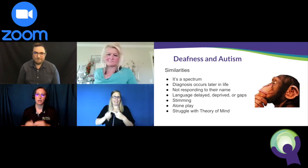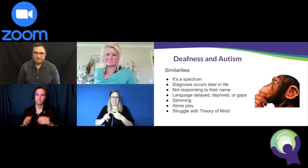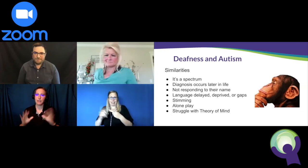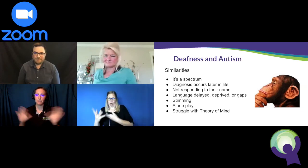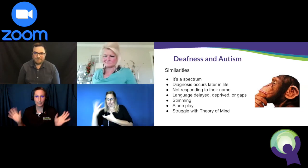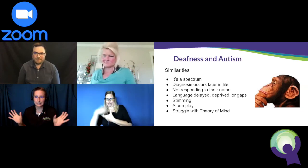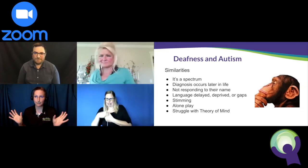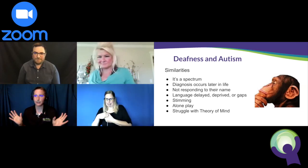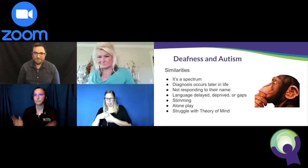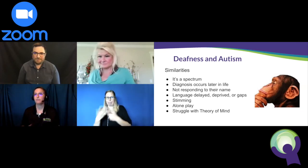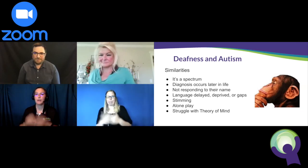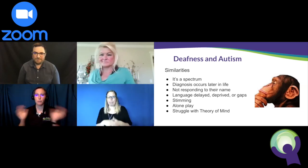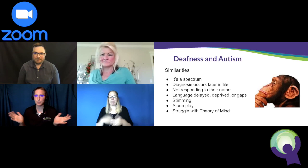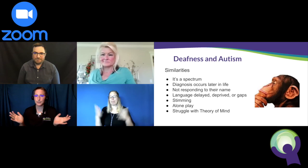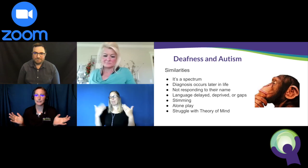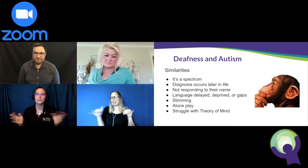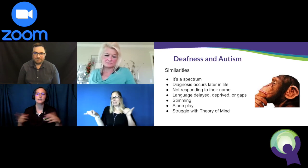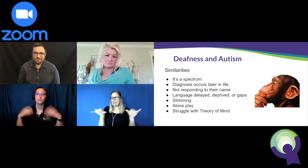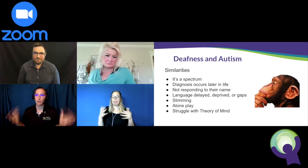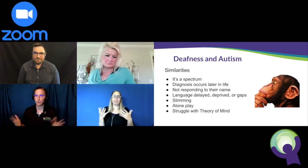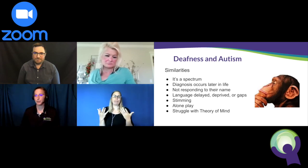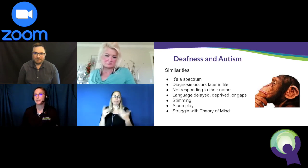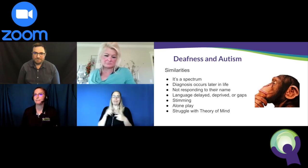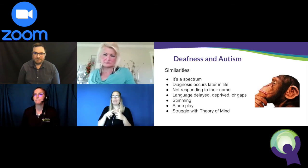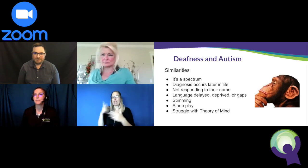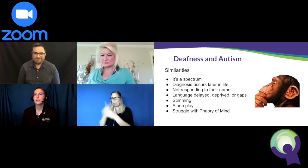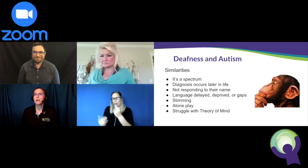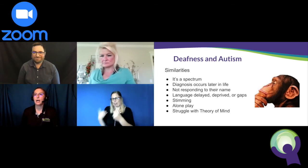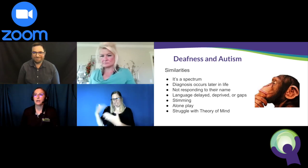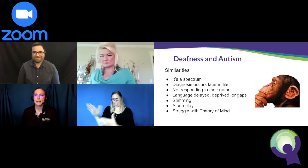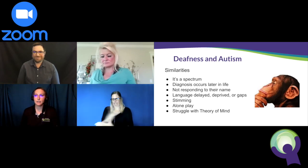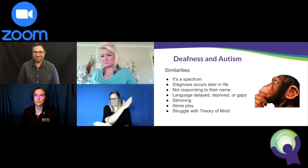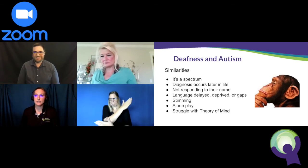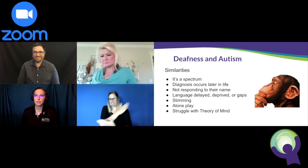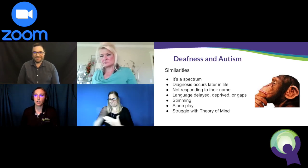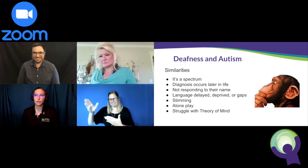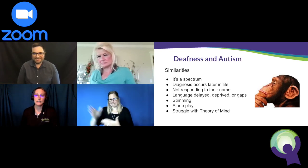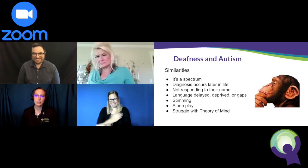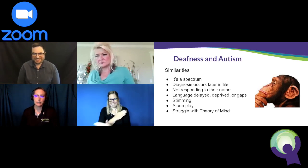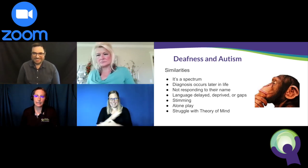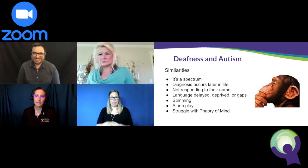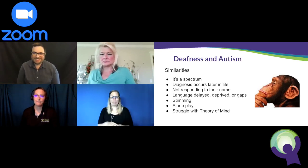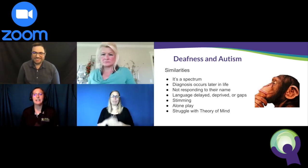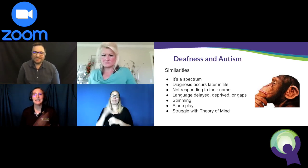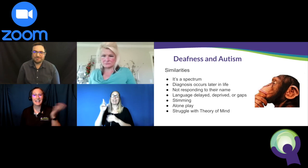everybody is different. You've met one person, you've met one person. Diagnosis occurs later in life, not so